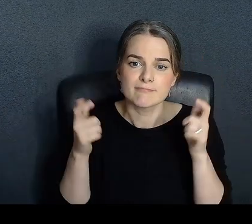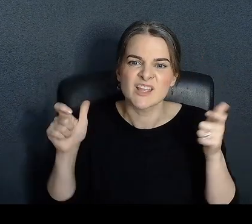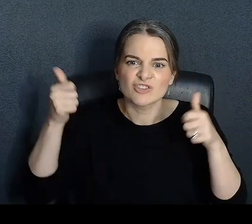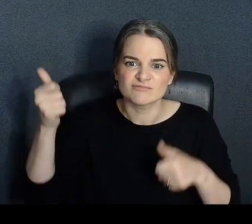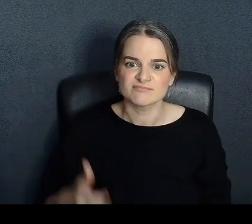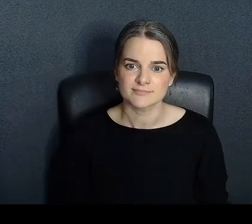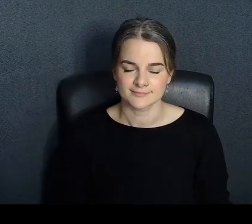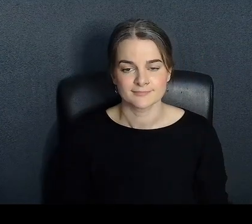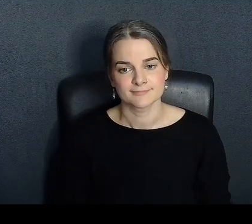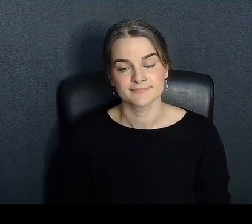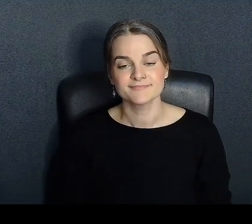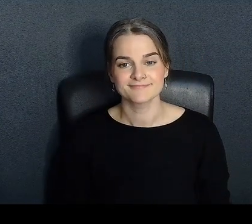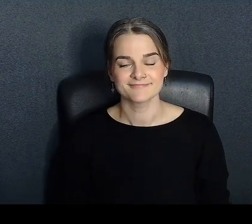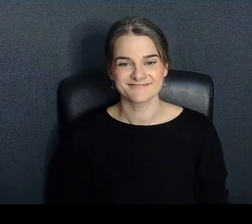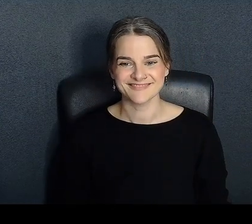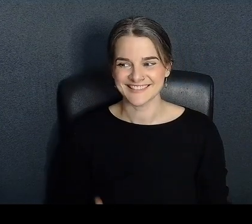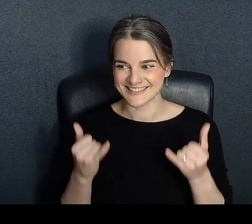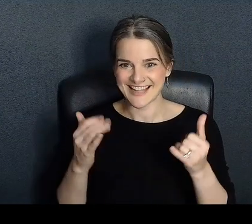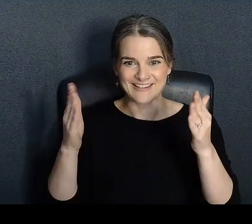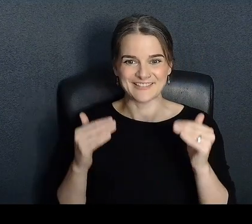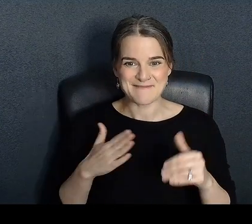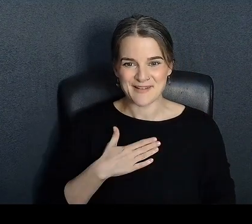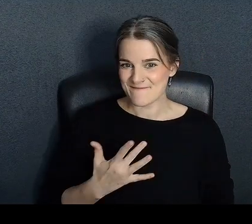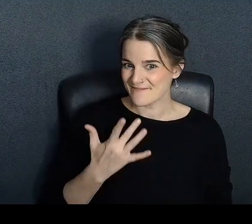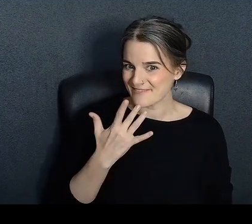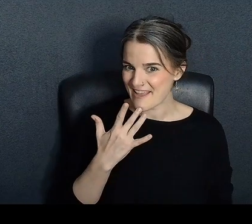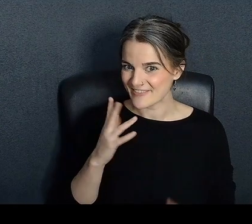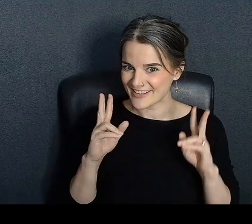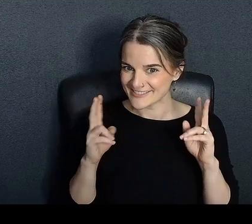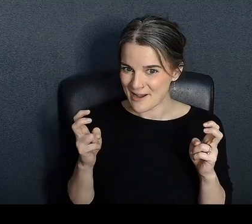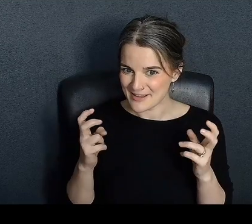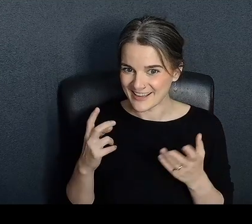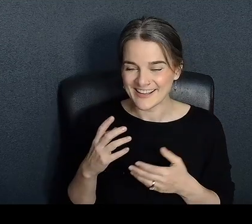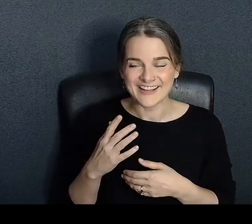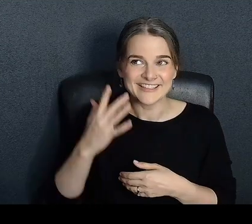Now, my favorite topic is smart devices or smartphones, tablets.